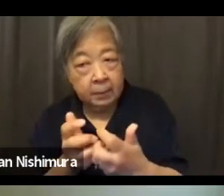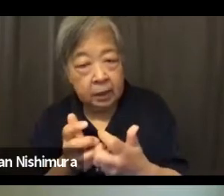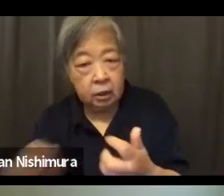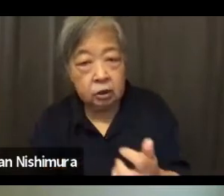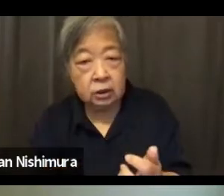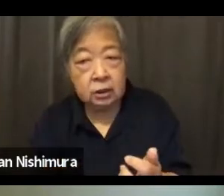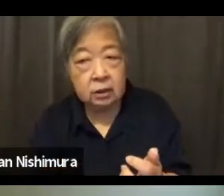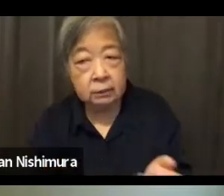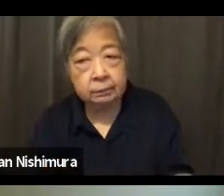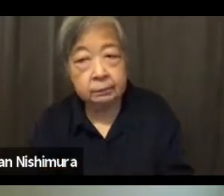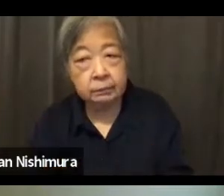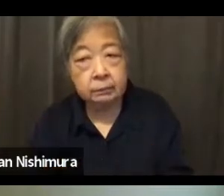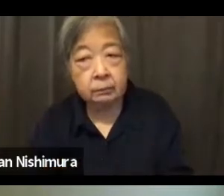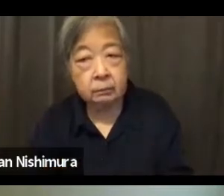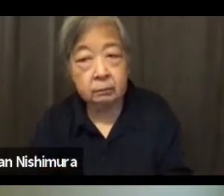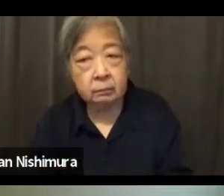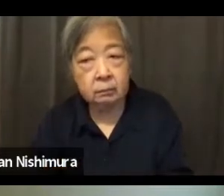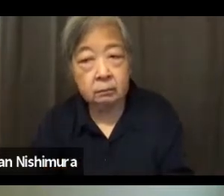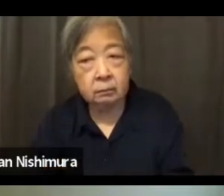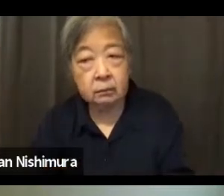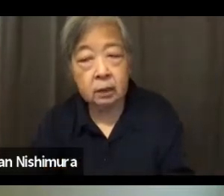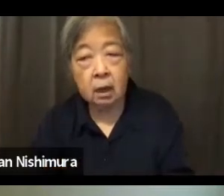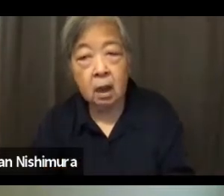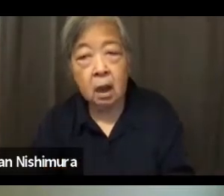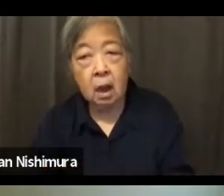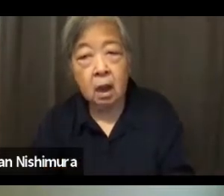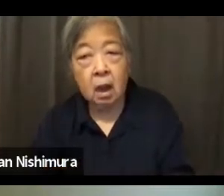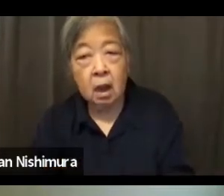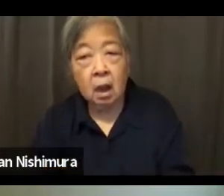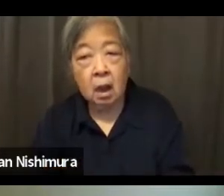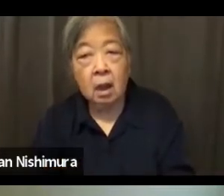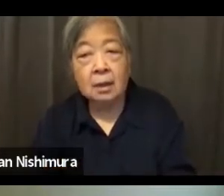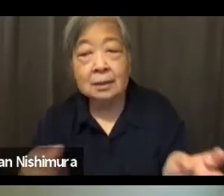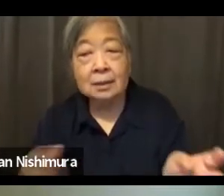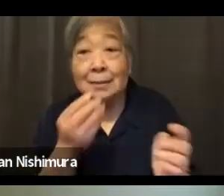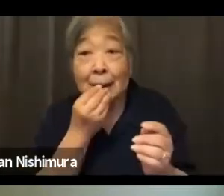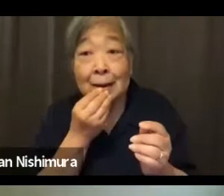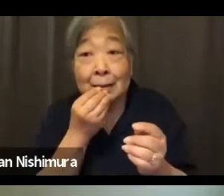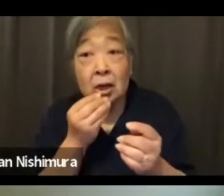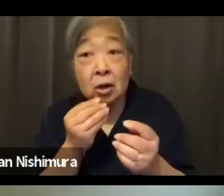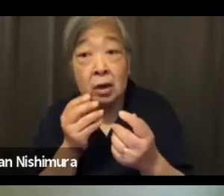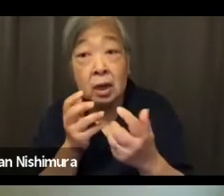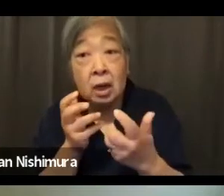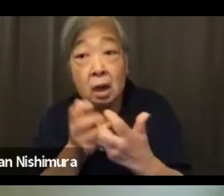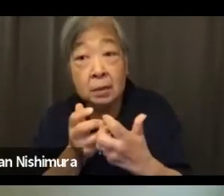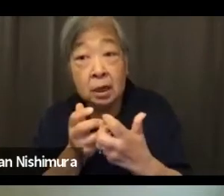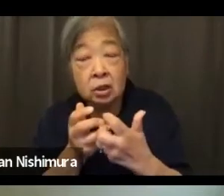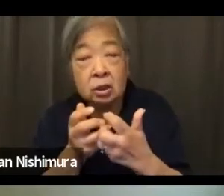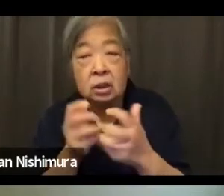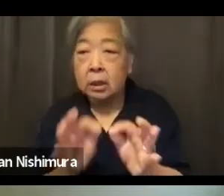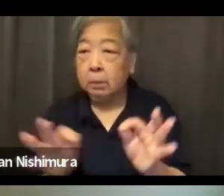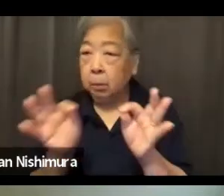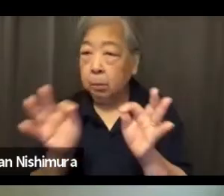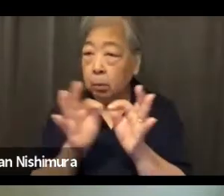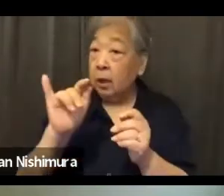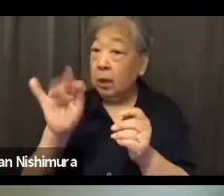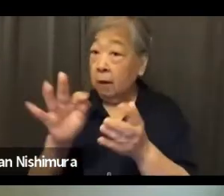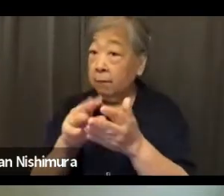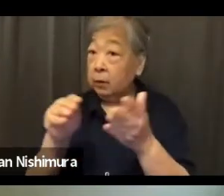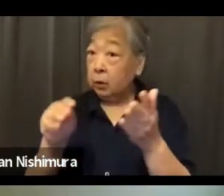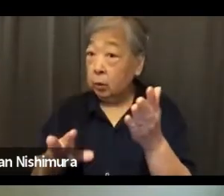So dietary accommodations, it's going to be very important if a student asks about dietary